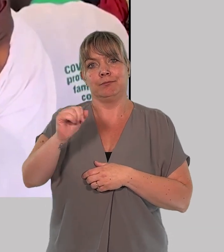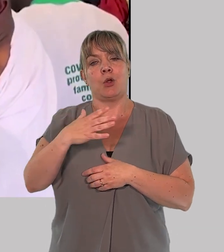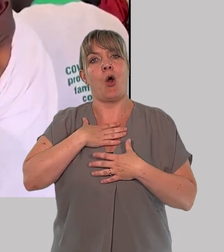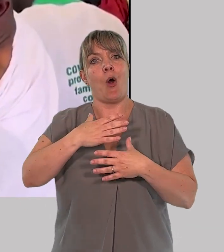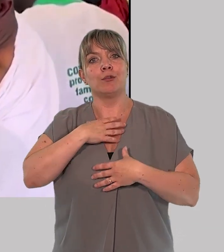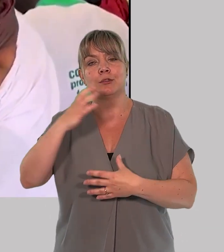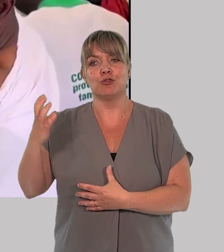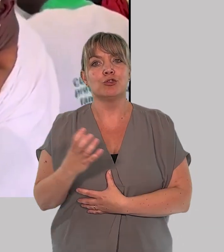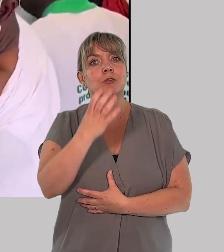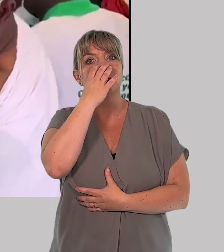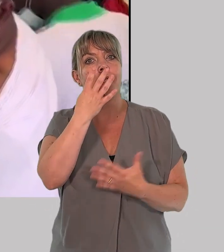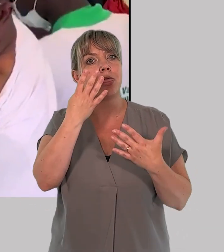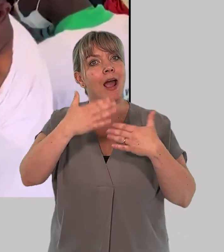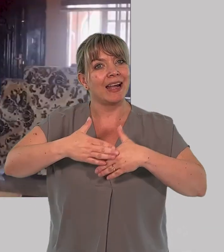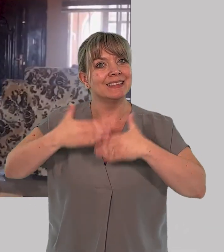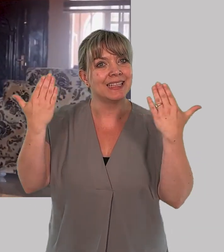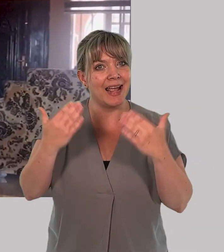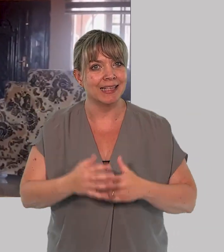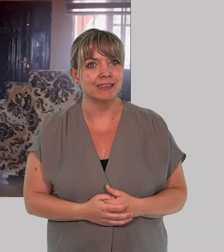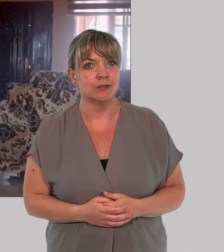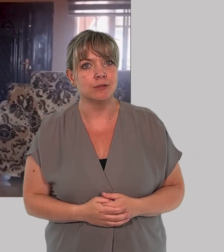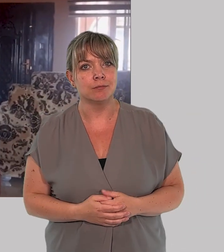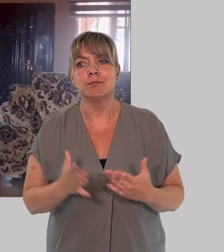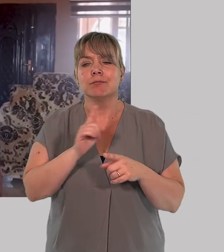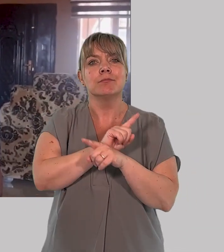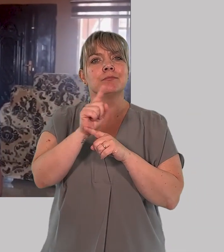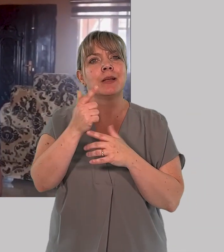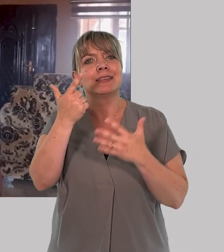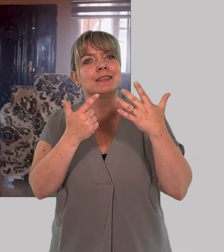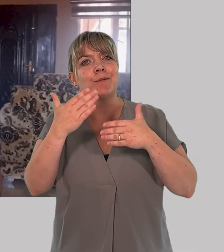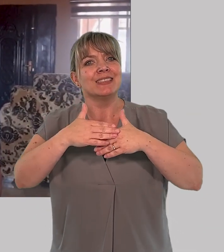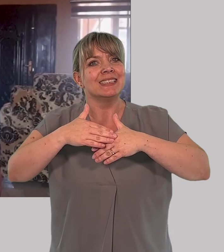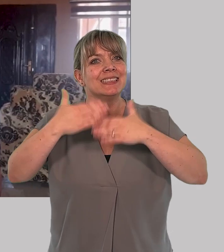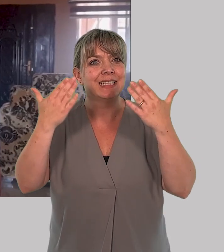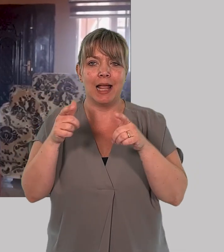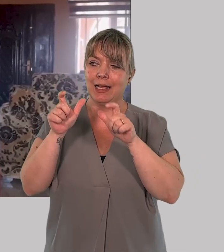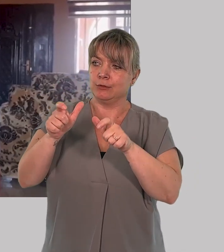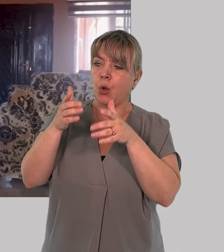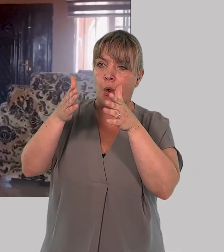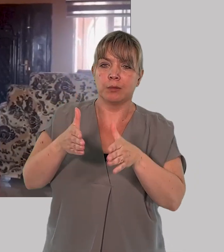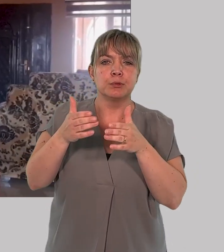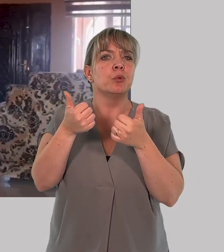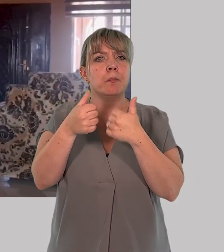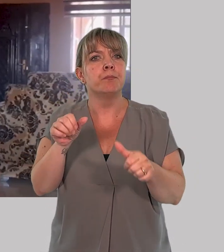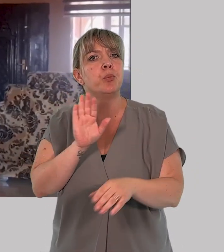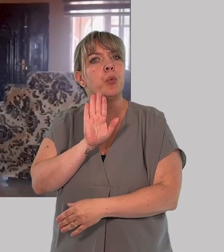days in the hospital, I was discharged home. We see the symptoms of the UTI persistence,